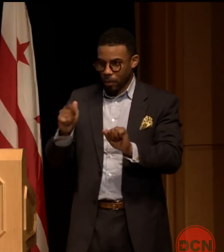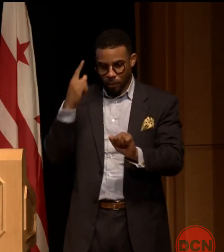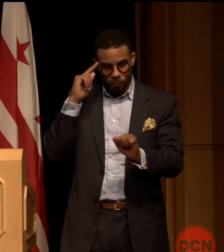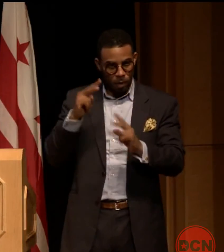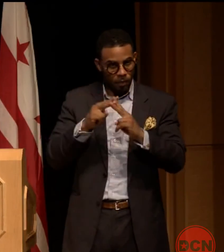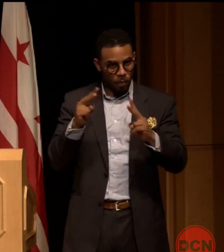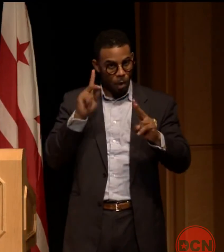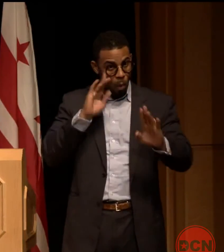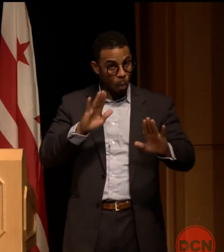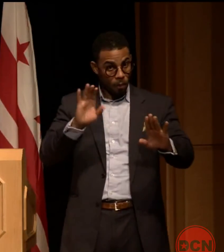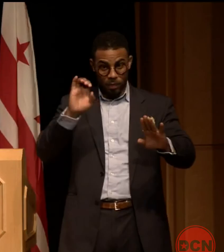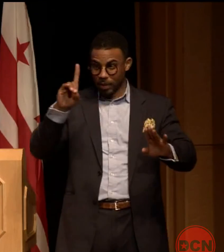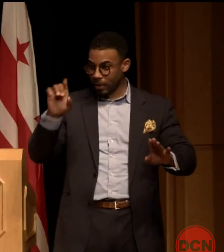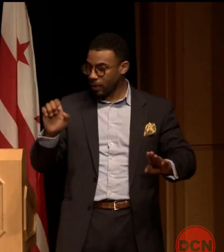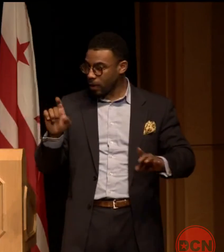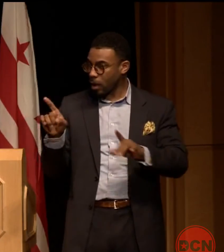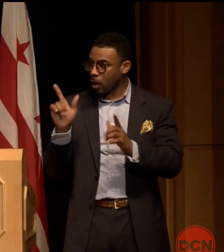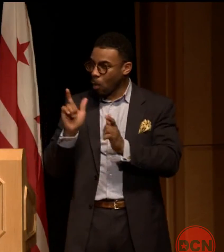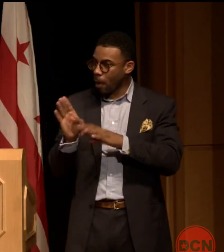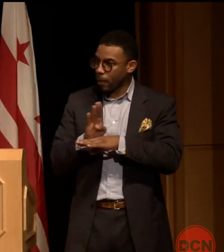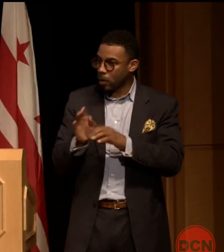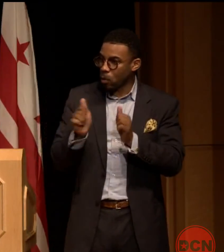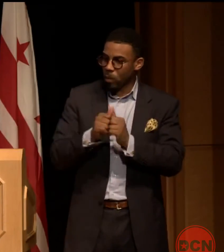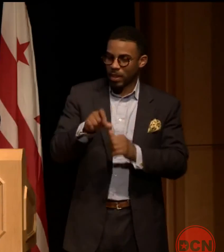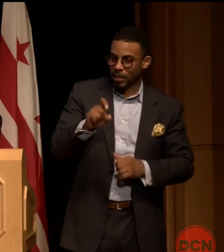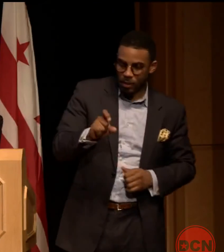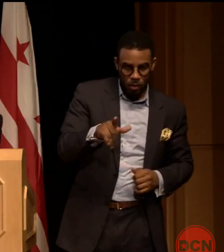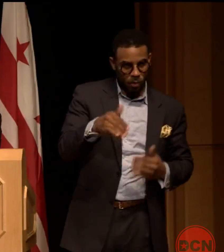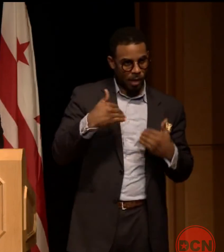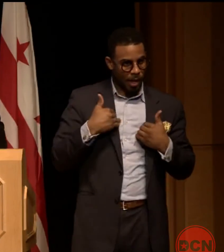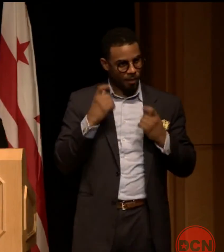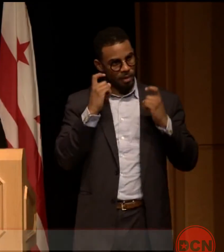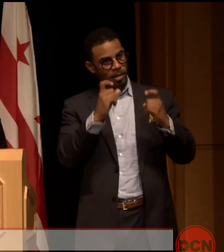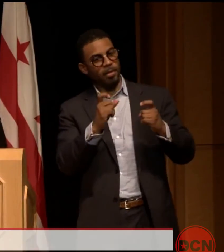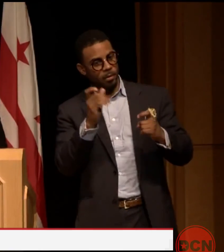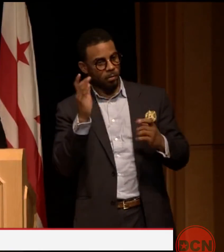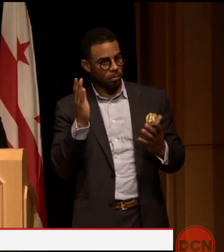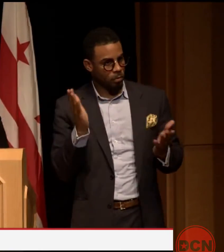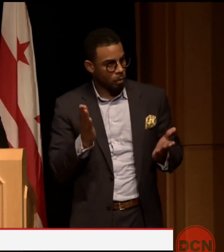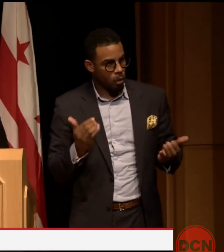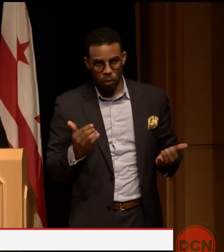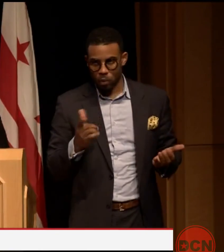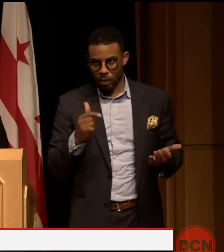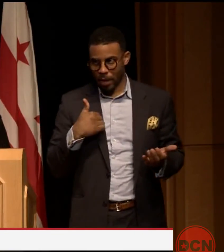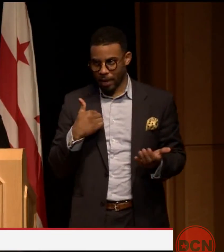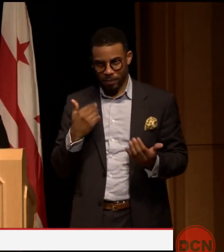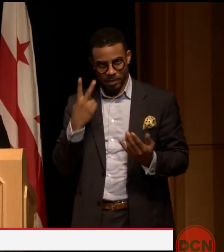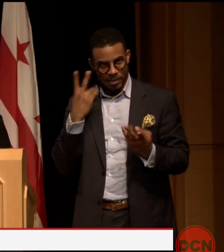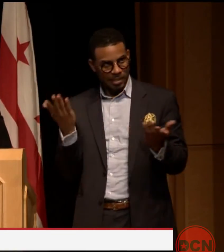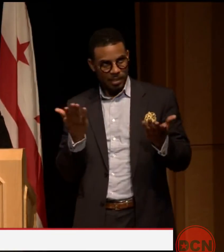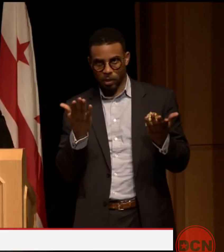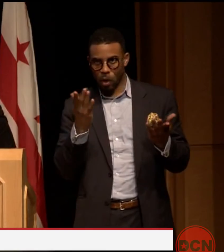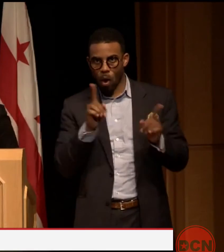WONDERFUL CBE'S SMALL BUSINESSES WITH THE NEEDS THAT YOU HAVE GIVEN THE PROJECTS THAT YOU HAVE HERE AND YOU WILL ALSO HAVE IN